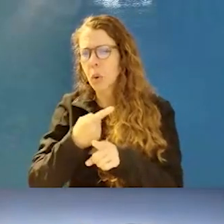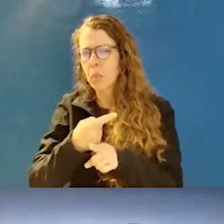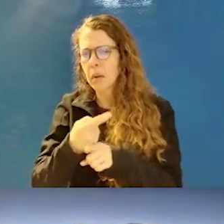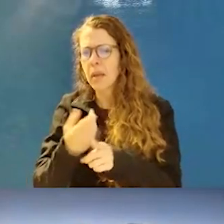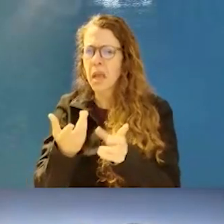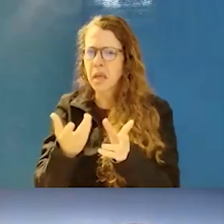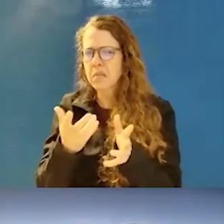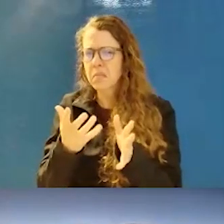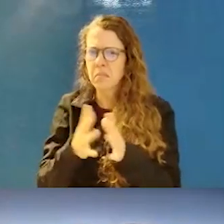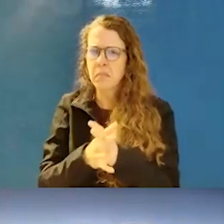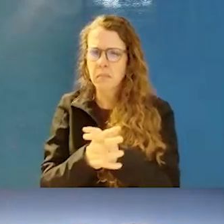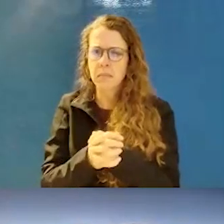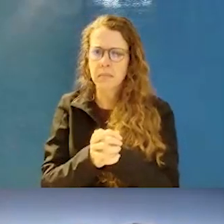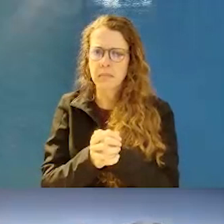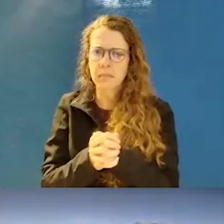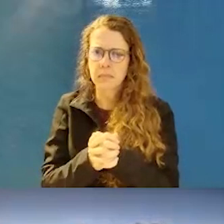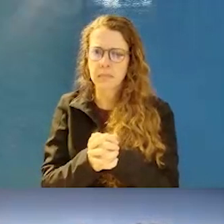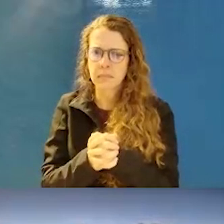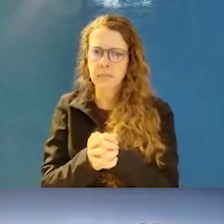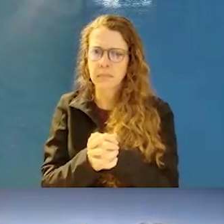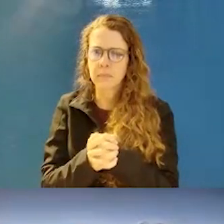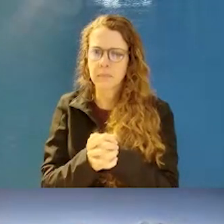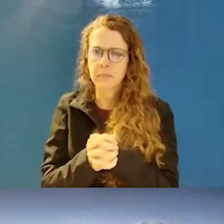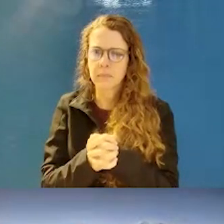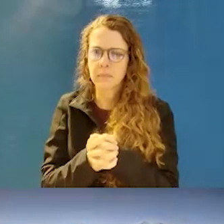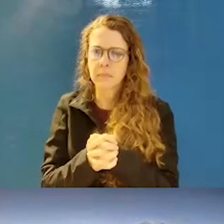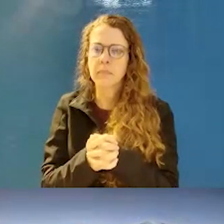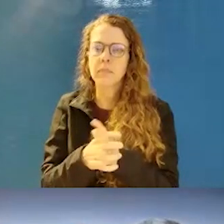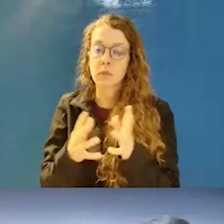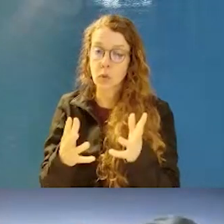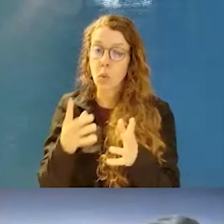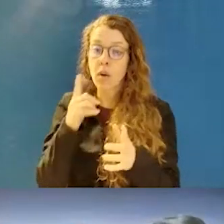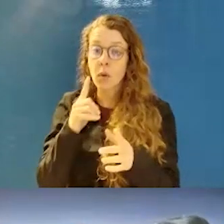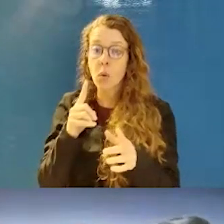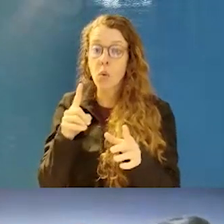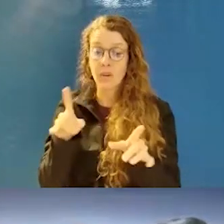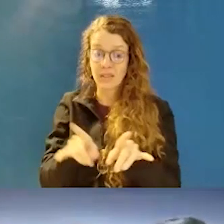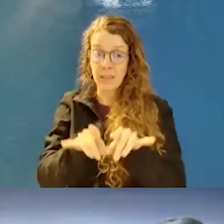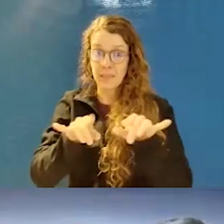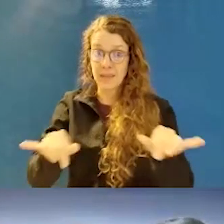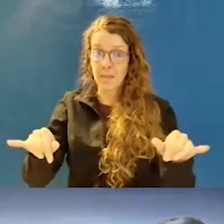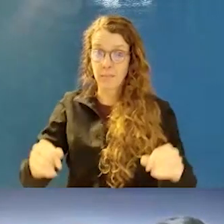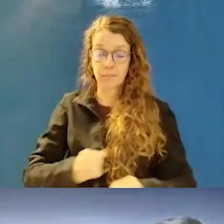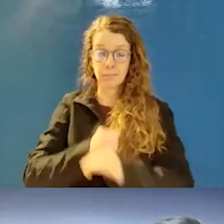You know, at. Yeah. So for synchronous online classes, it's a great question.